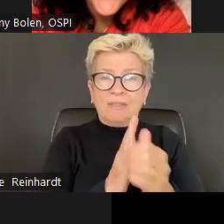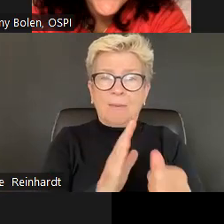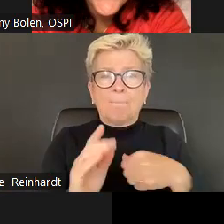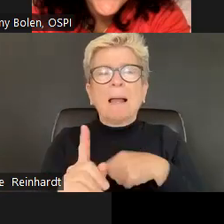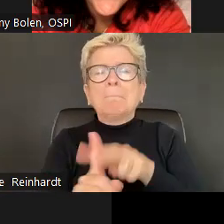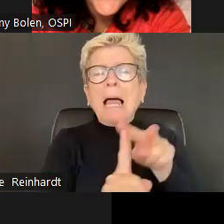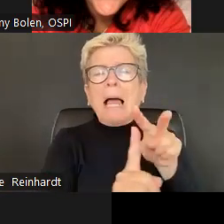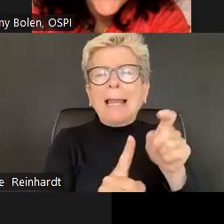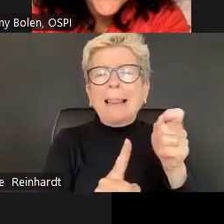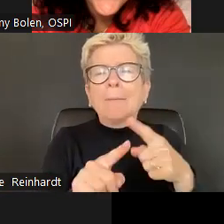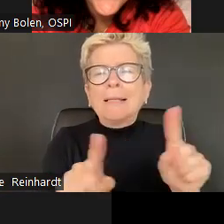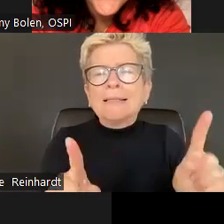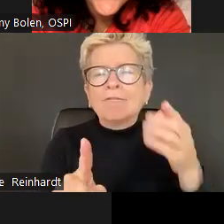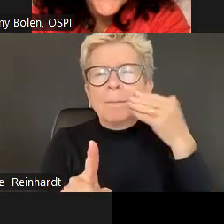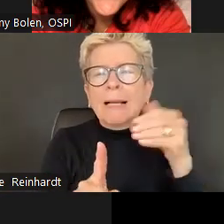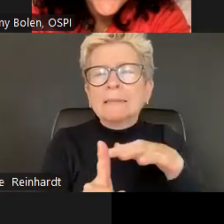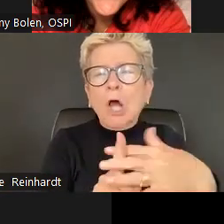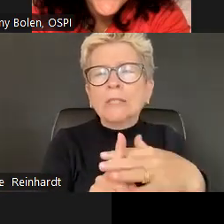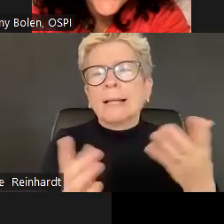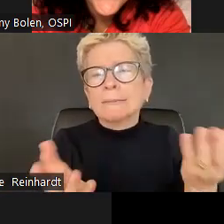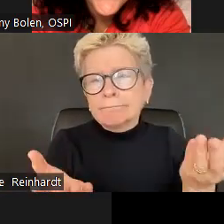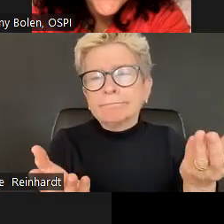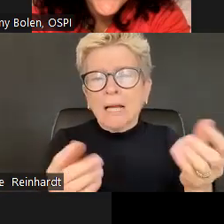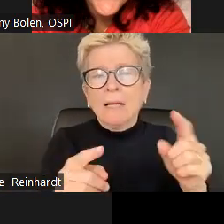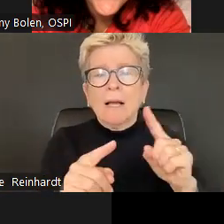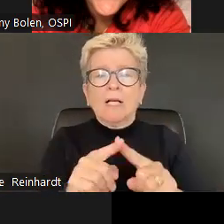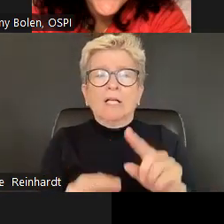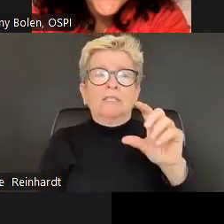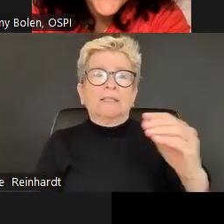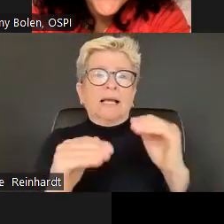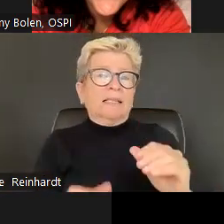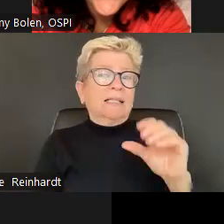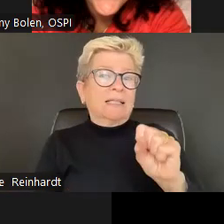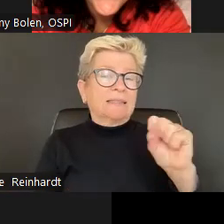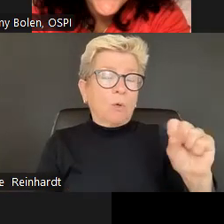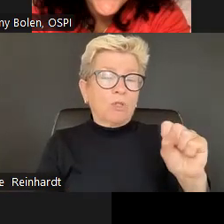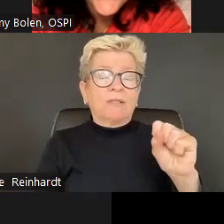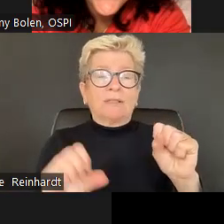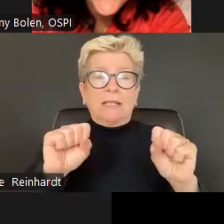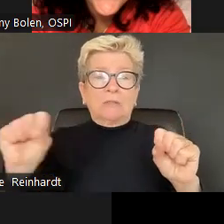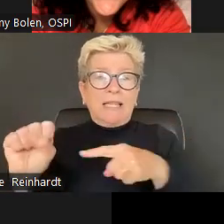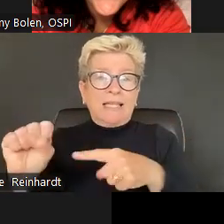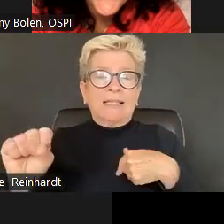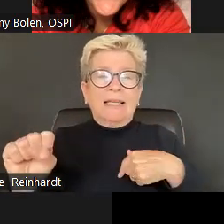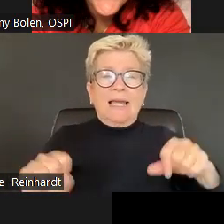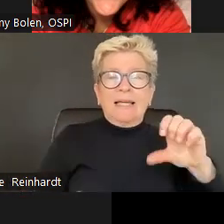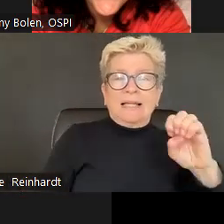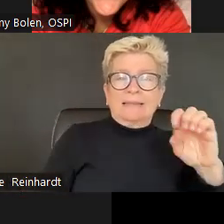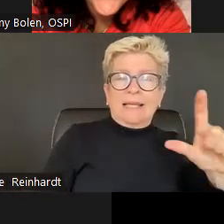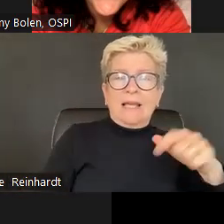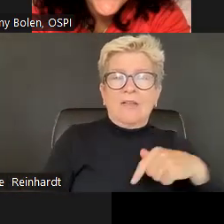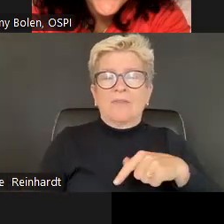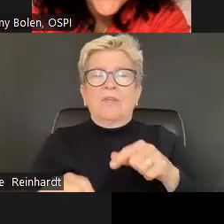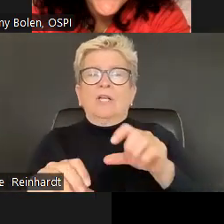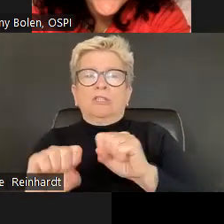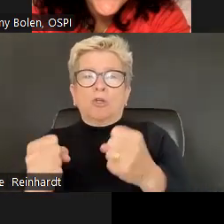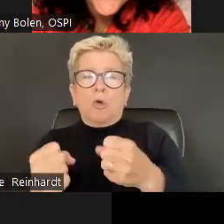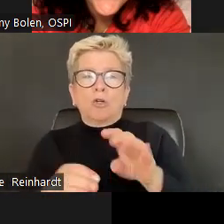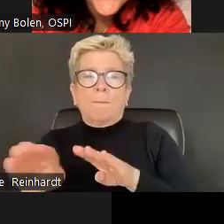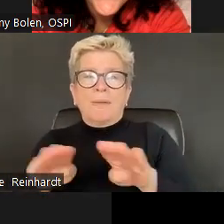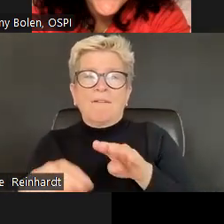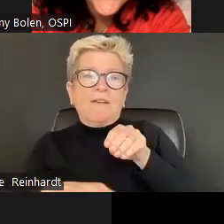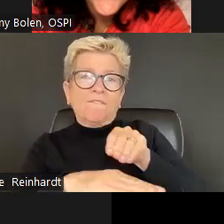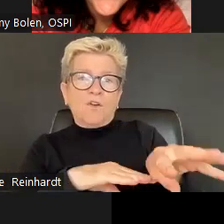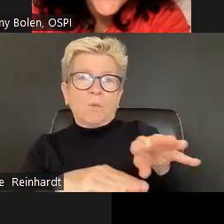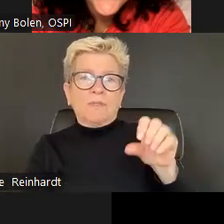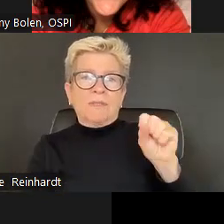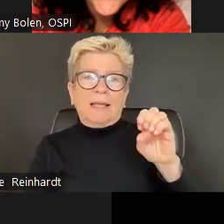So when we're engaging in a science lab or we're engaging in social emotions, around biases, we can kind of, we're kind of teaching the same skill.